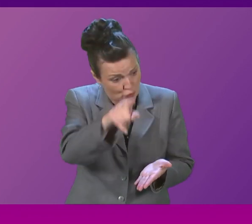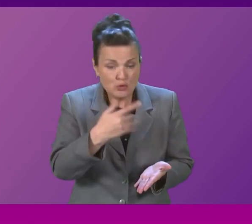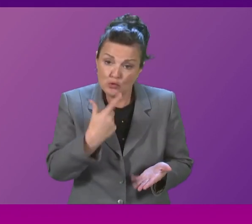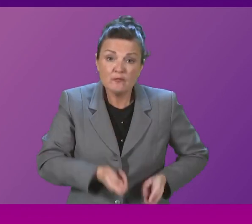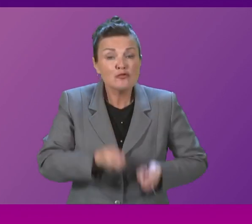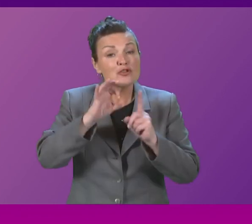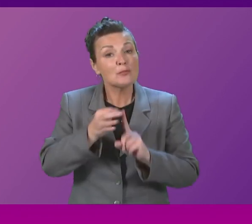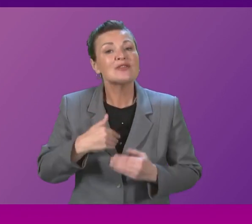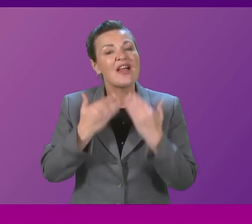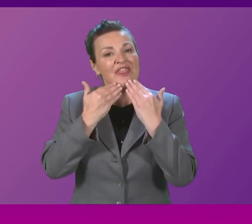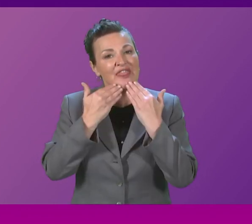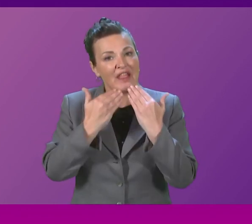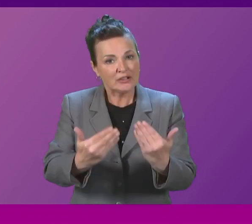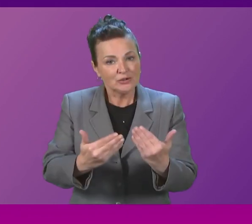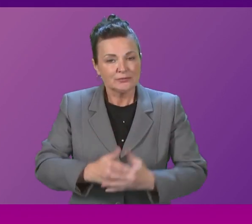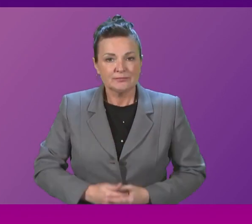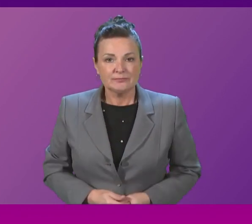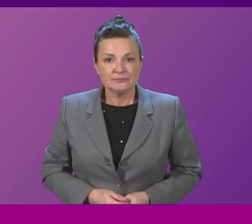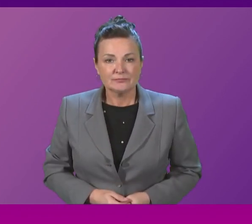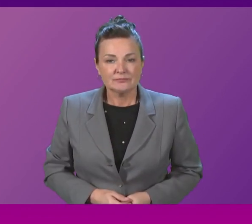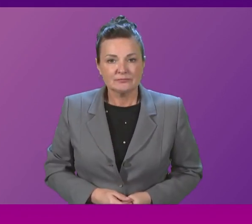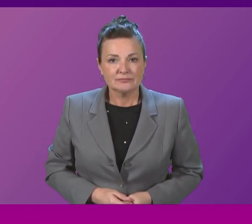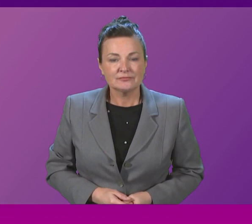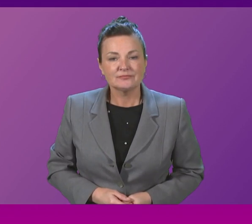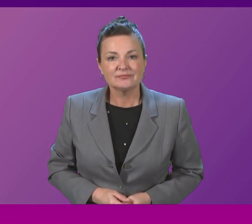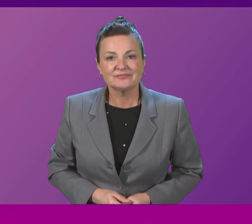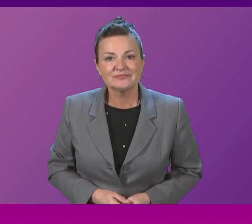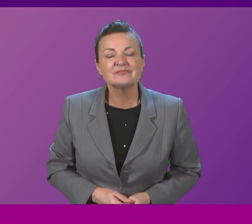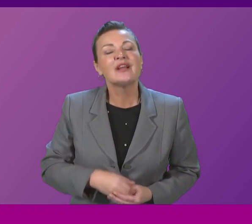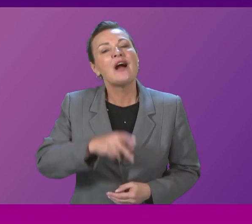On a point of order, Presiding Officer.